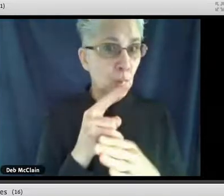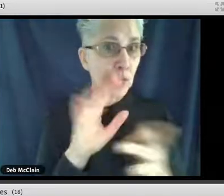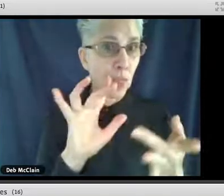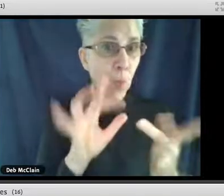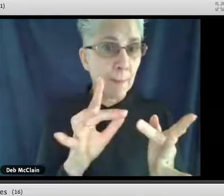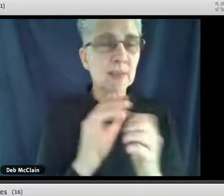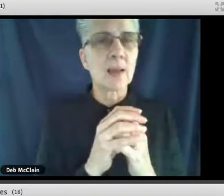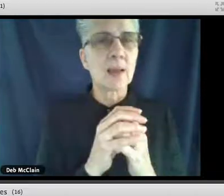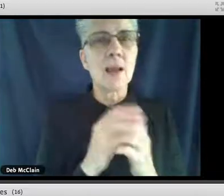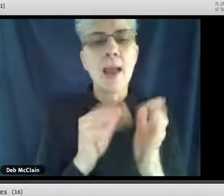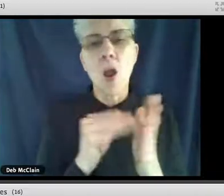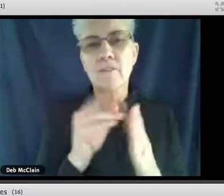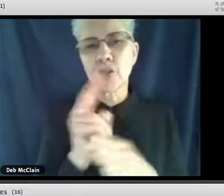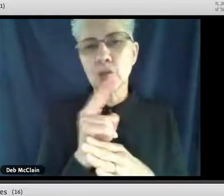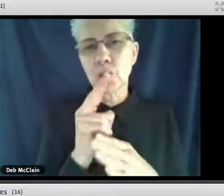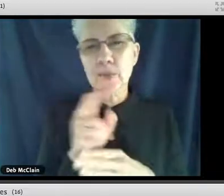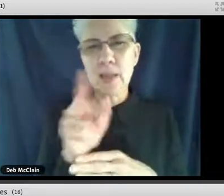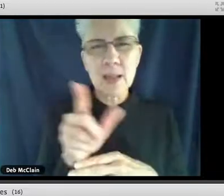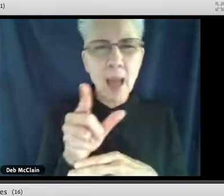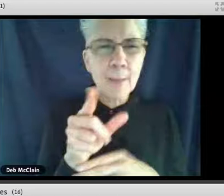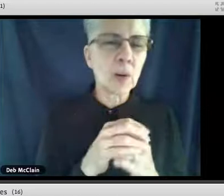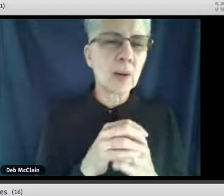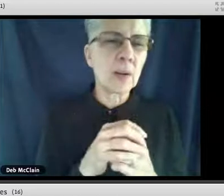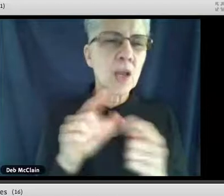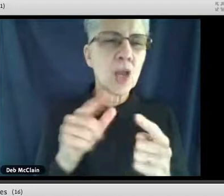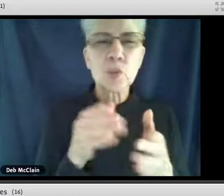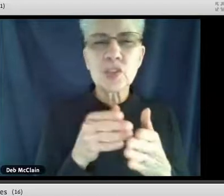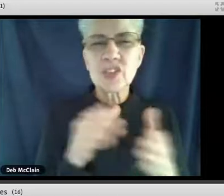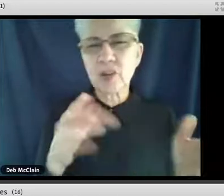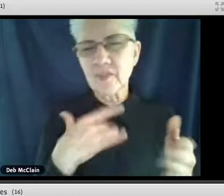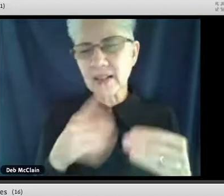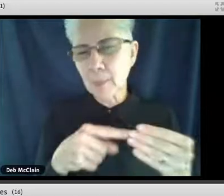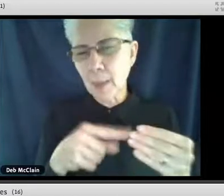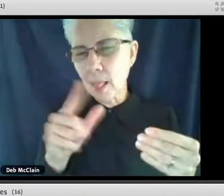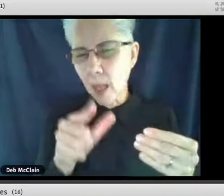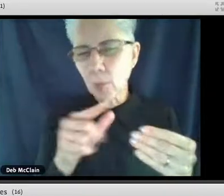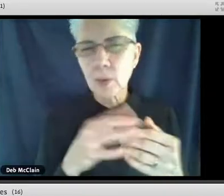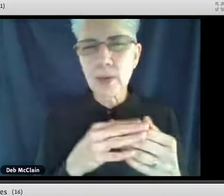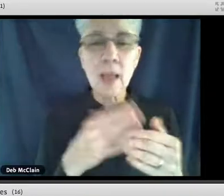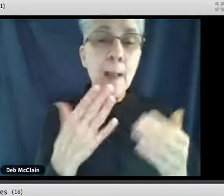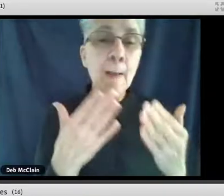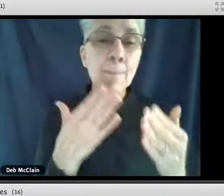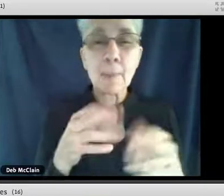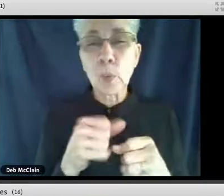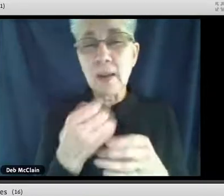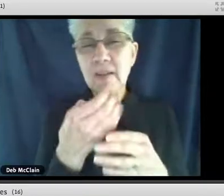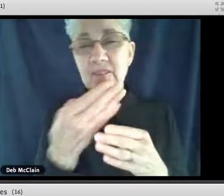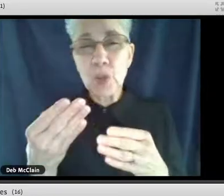How often do you use the library? What are your general feelings on libraries? Maybe you want to get a couple demographic information,